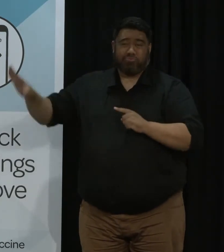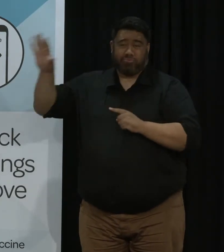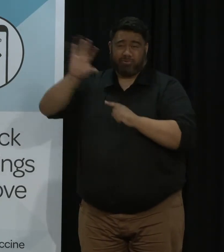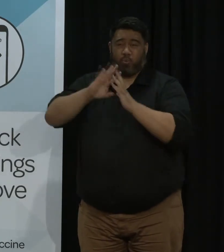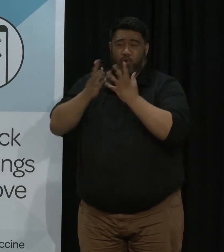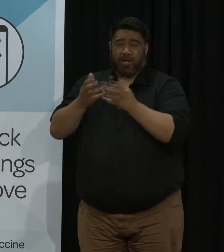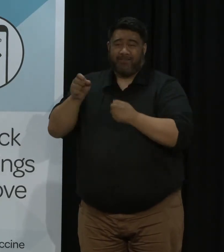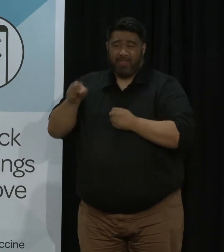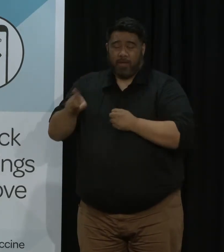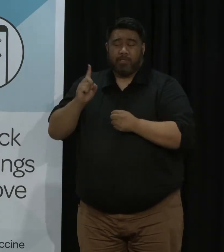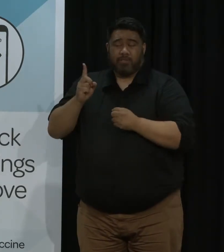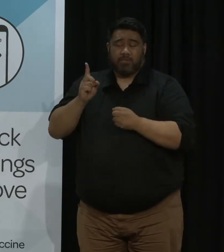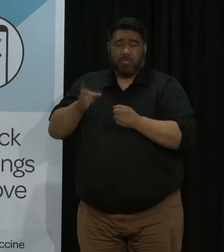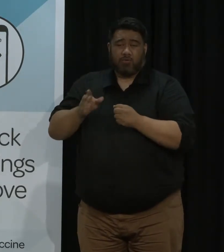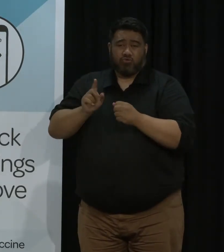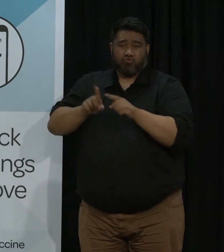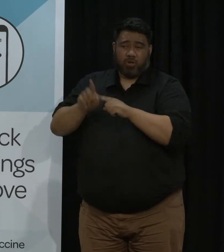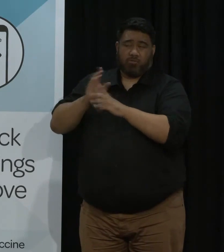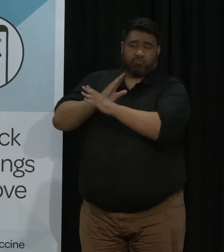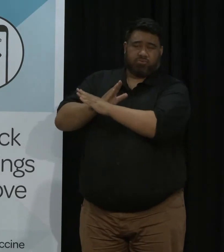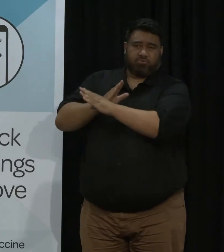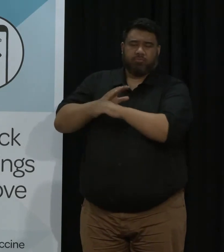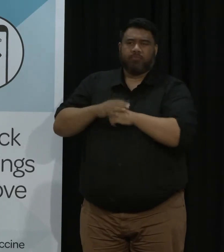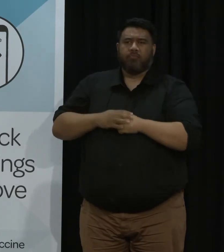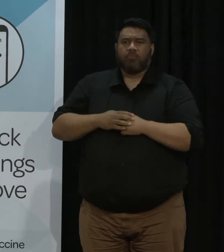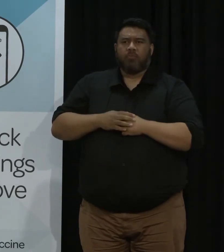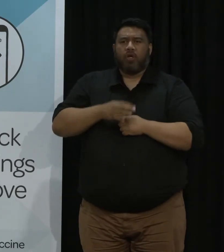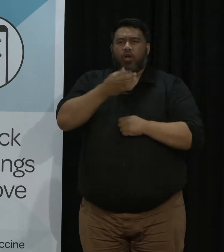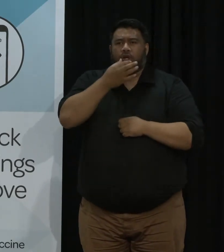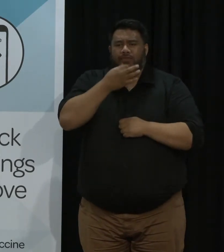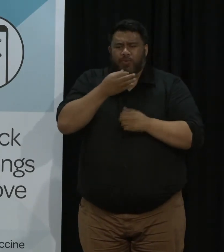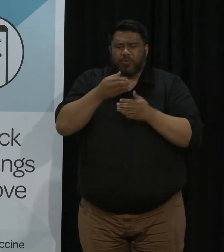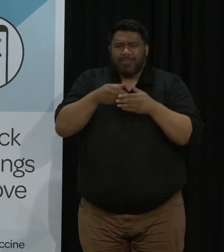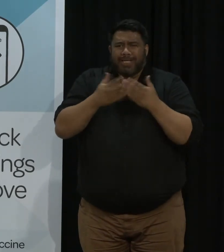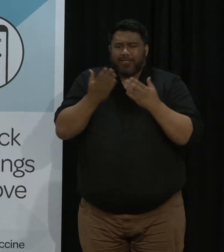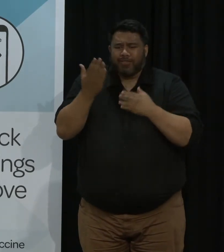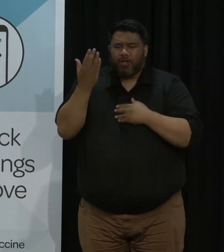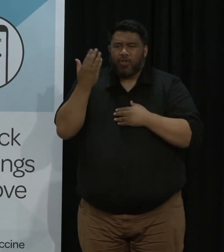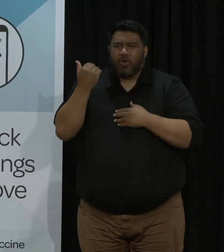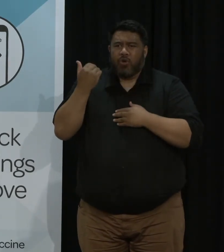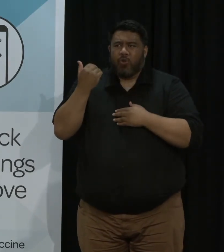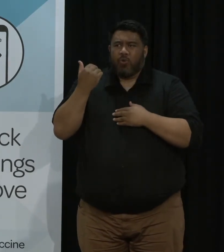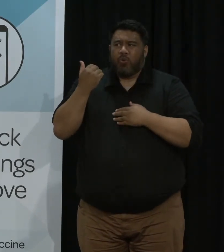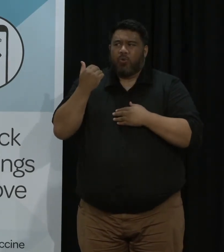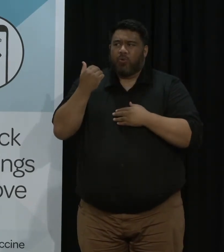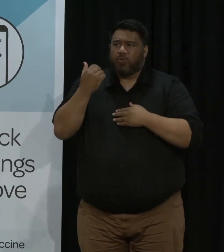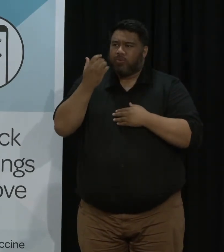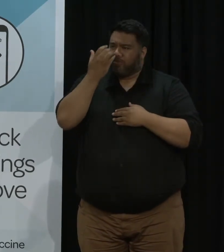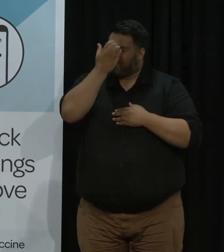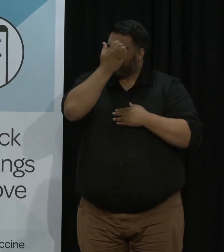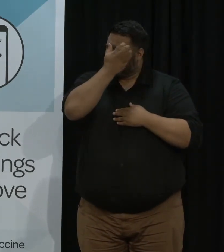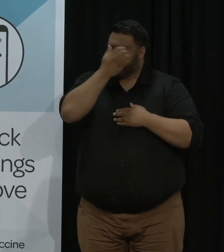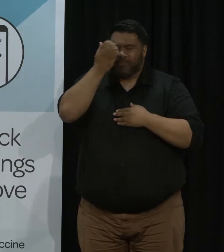variant, which of course we know is the dominant variant at